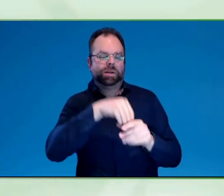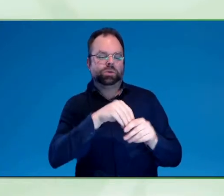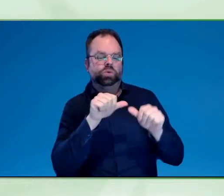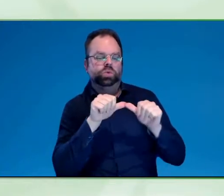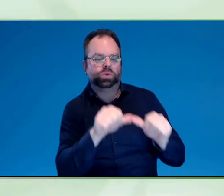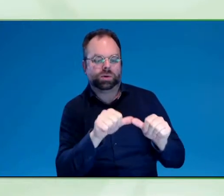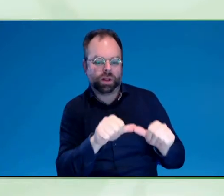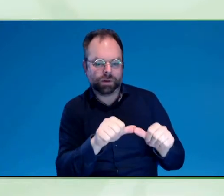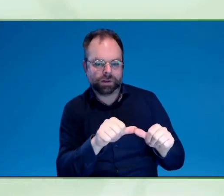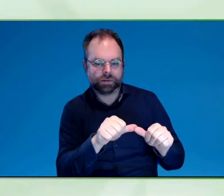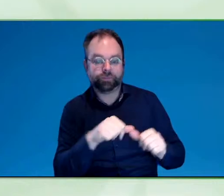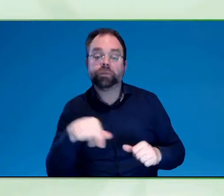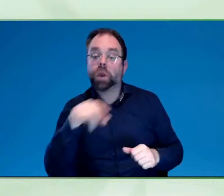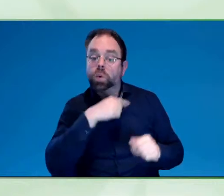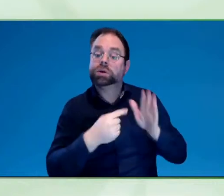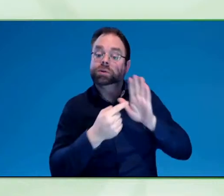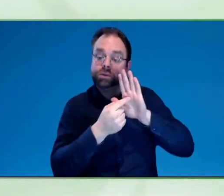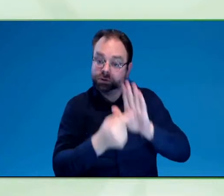want to ask what change you have seen.